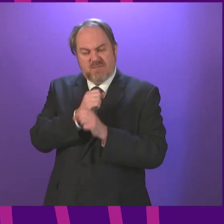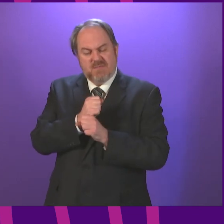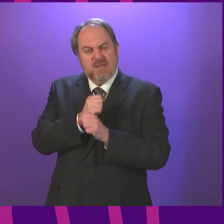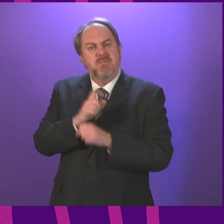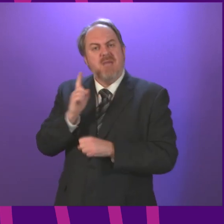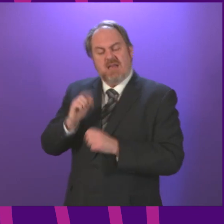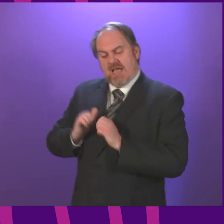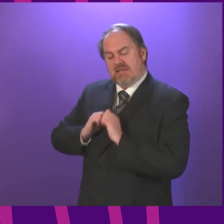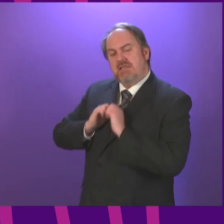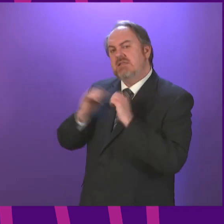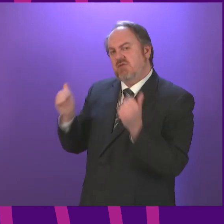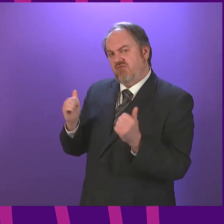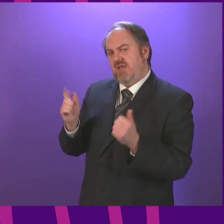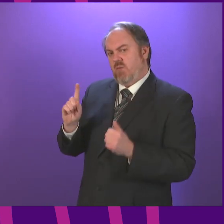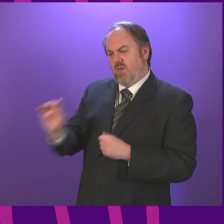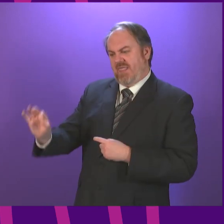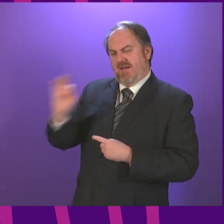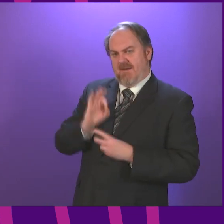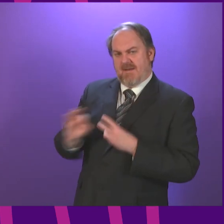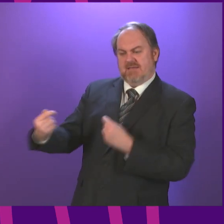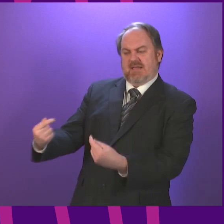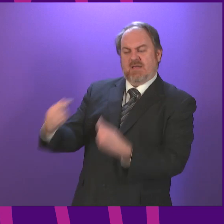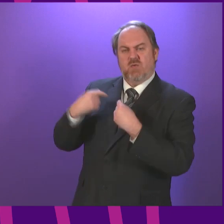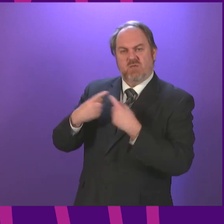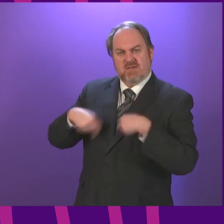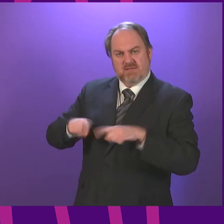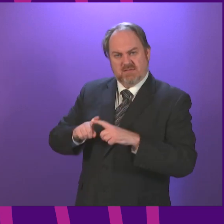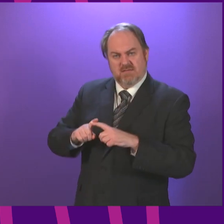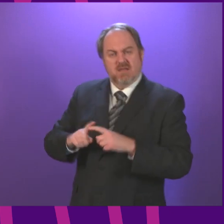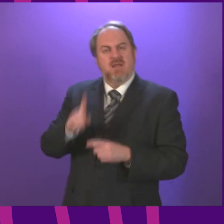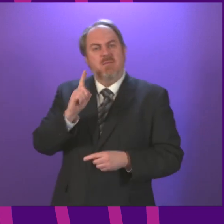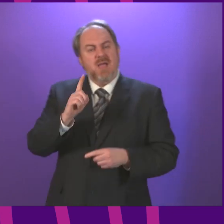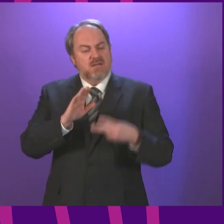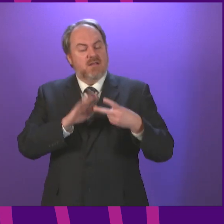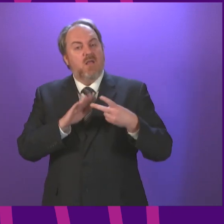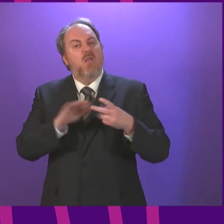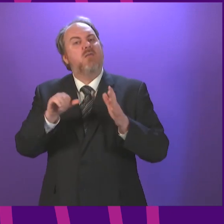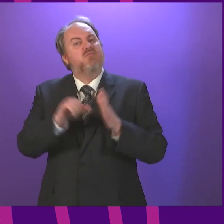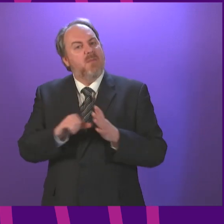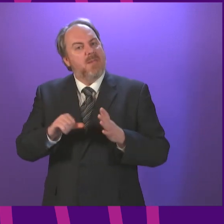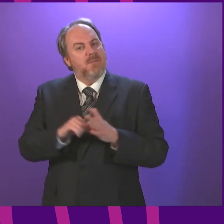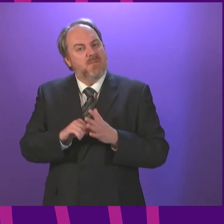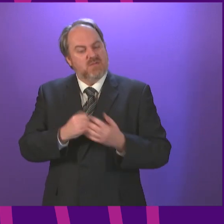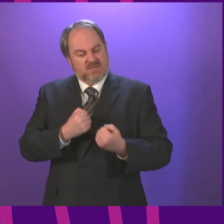On the procedure, what was found to be flawed was the application of the procedure. The